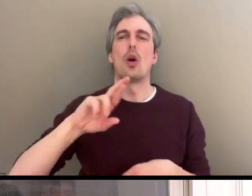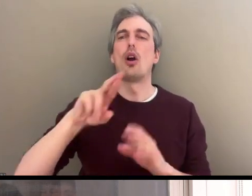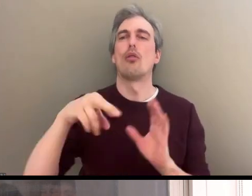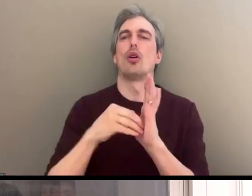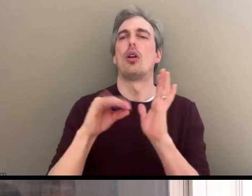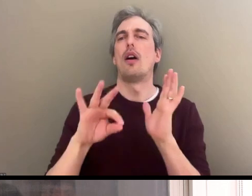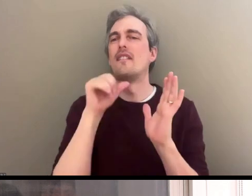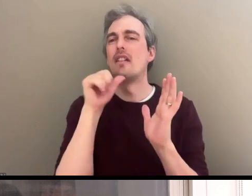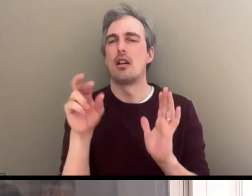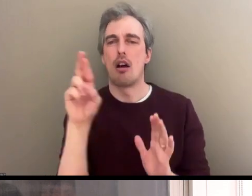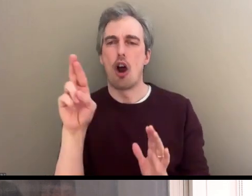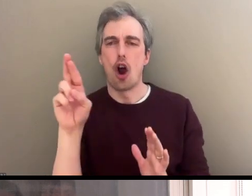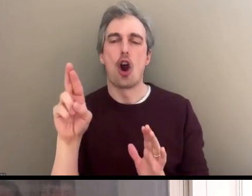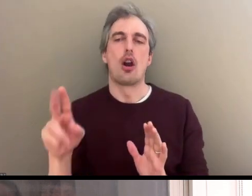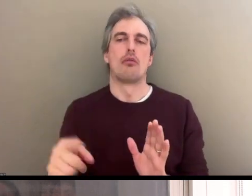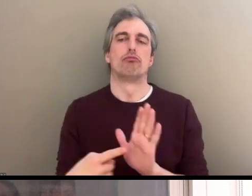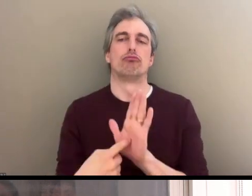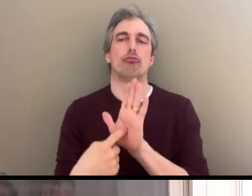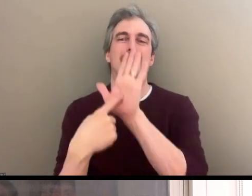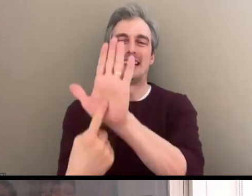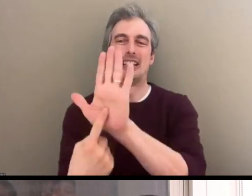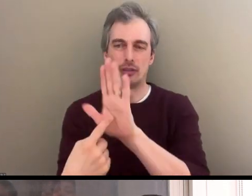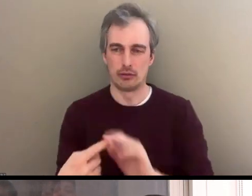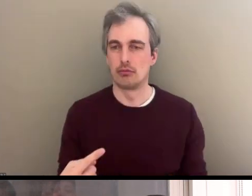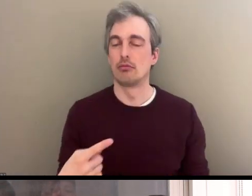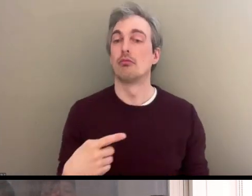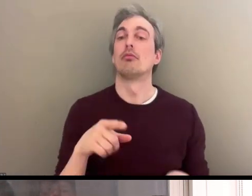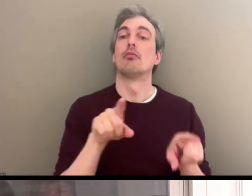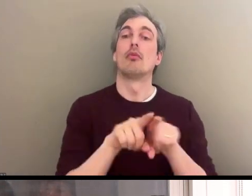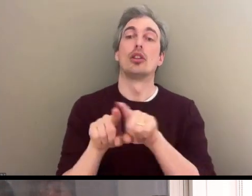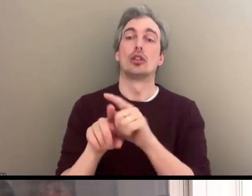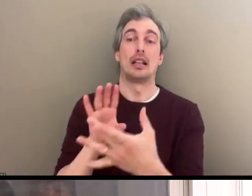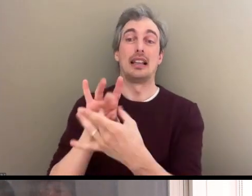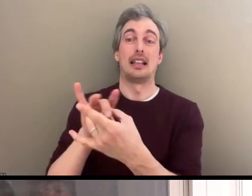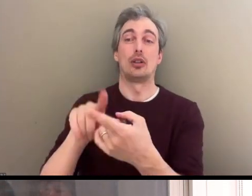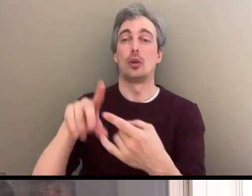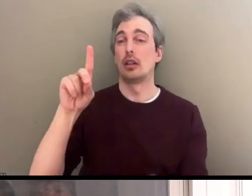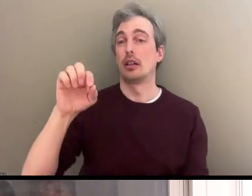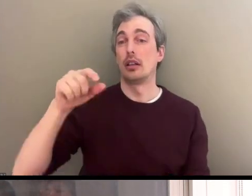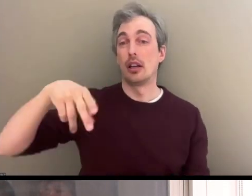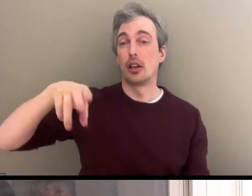There's also a link to Deque University so you could see what the problem is,